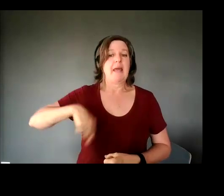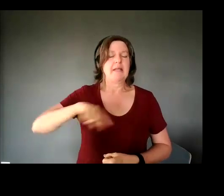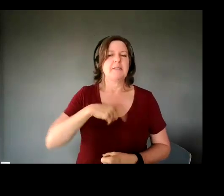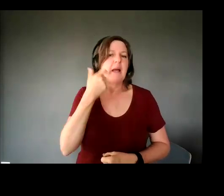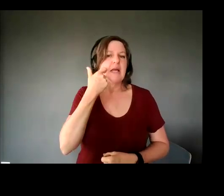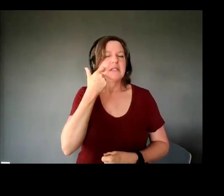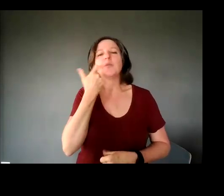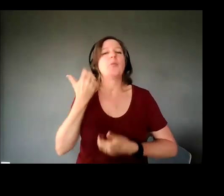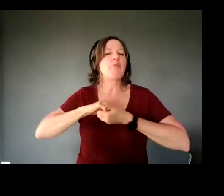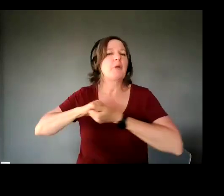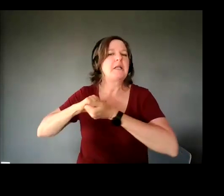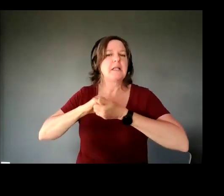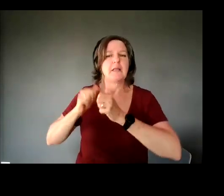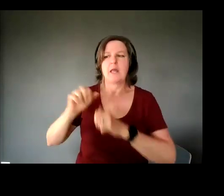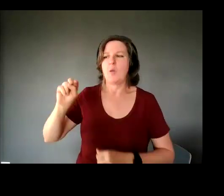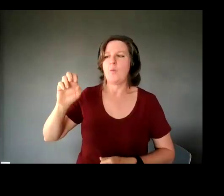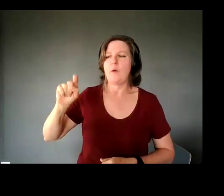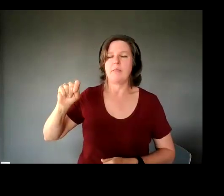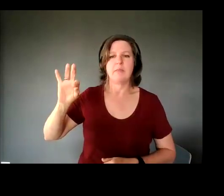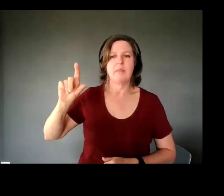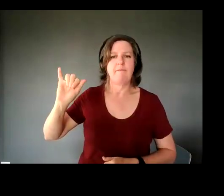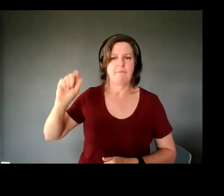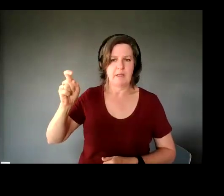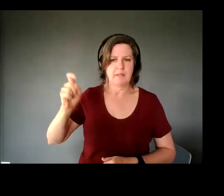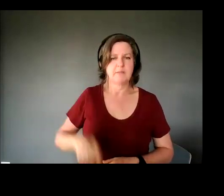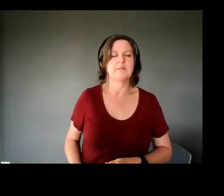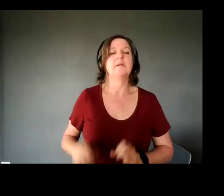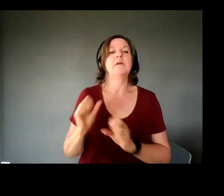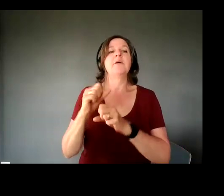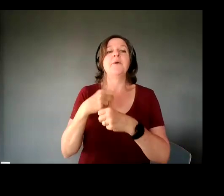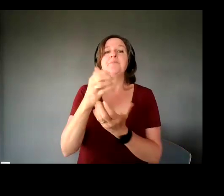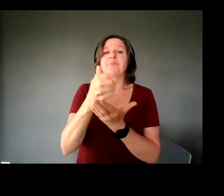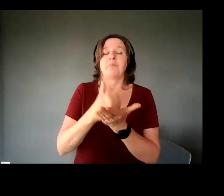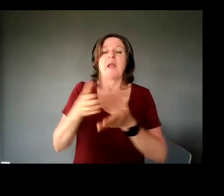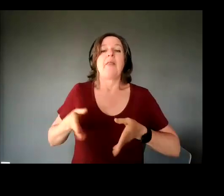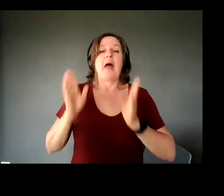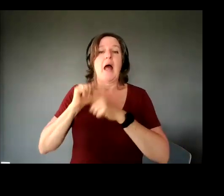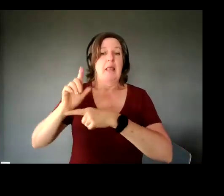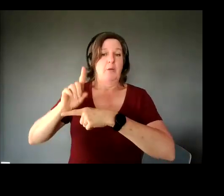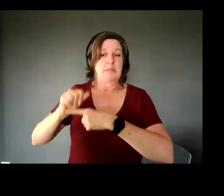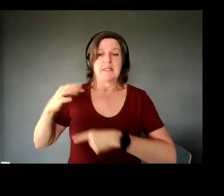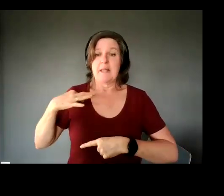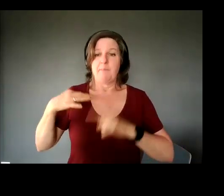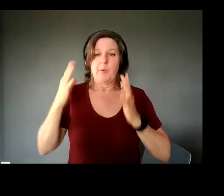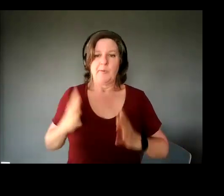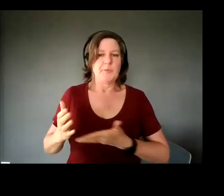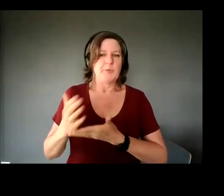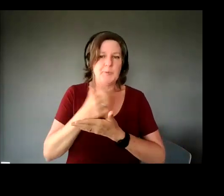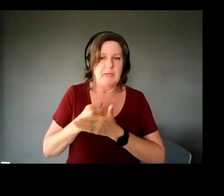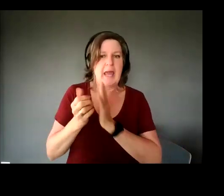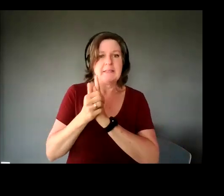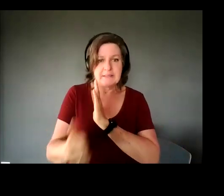We created a course that enabled Disabled candidates to gain skills and a competitive